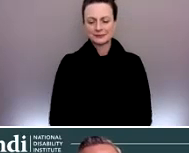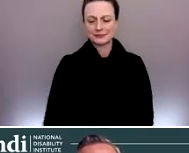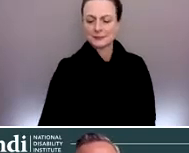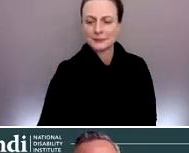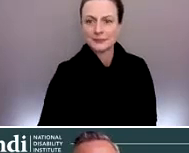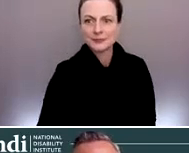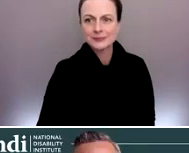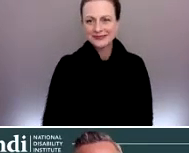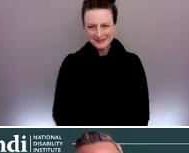Michael Roush Thank you so much.